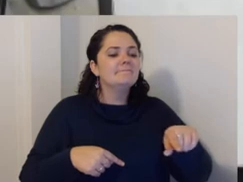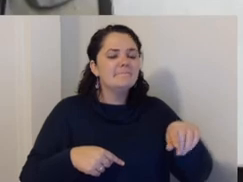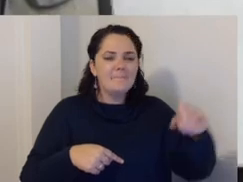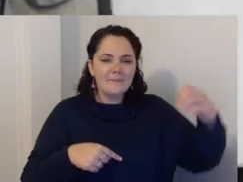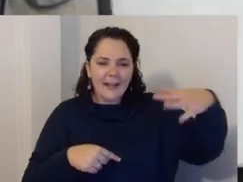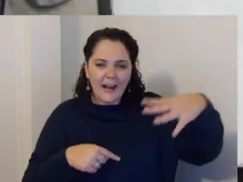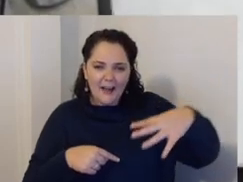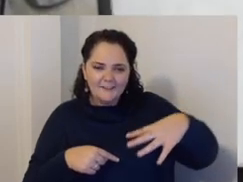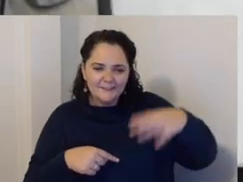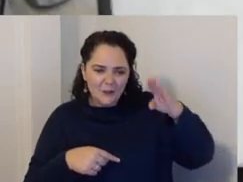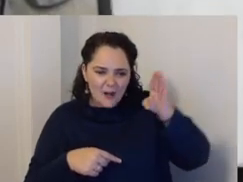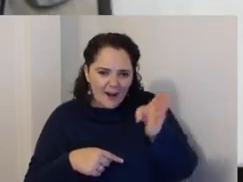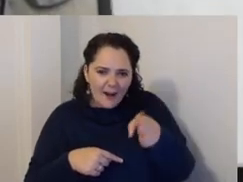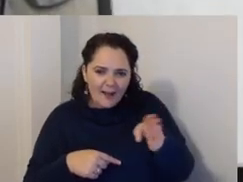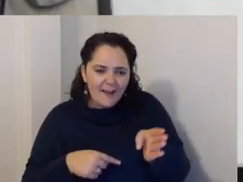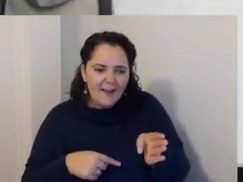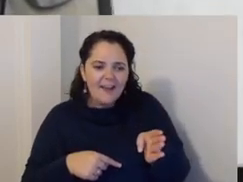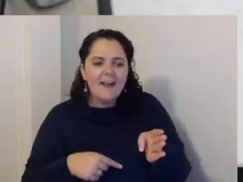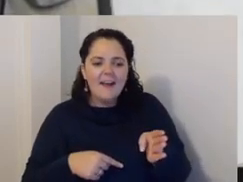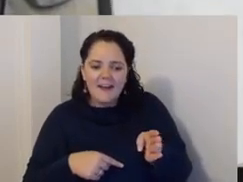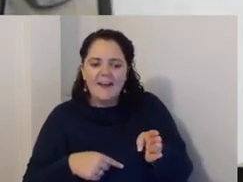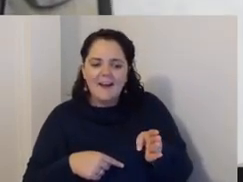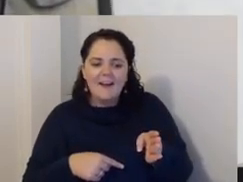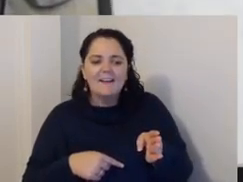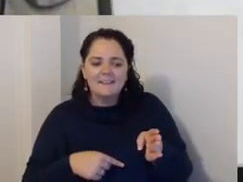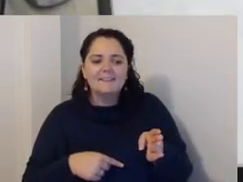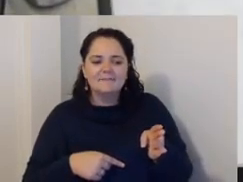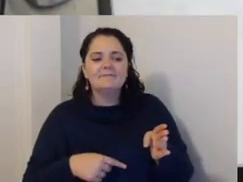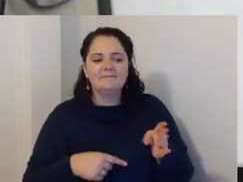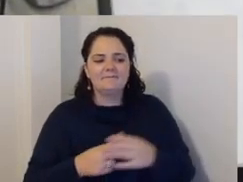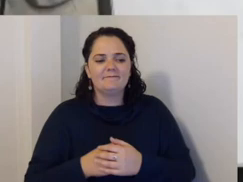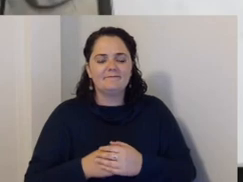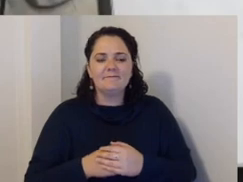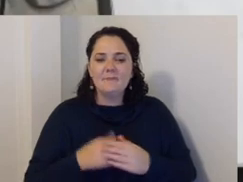the light lines still coming through there on the contour edges that I first described